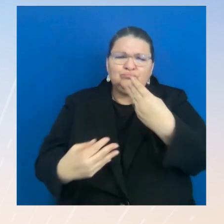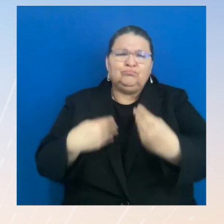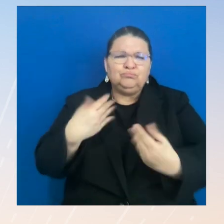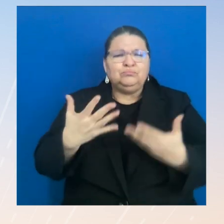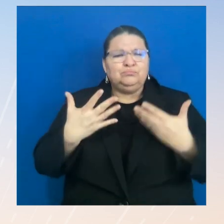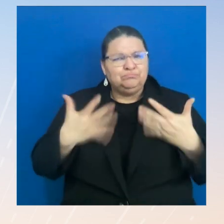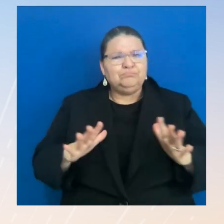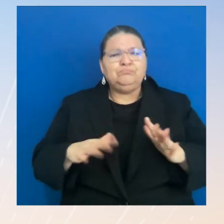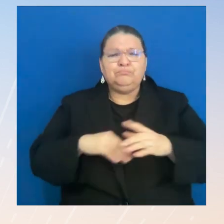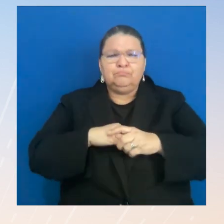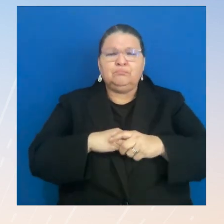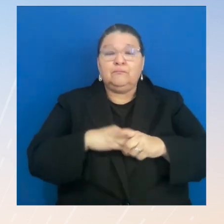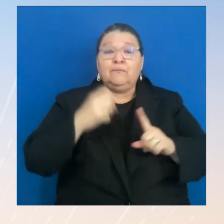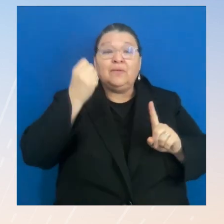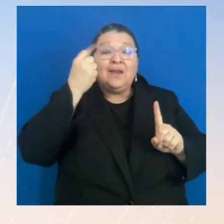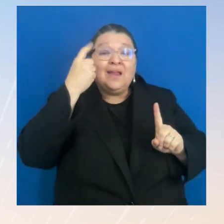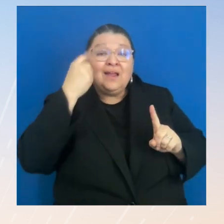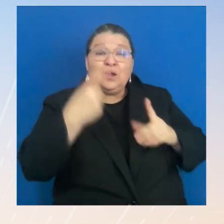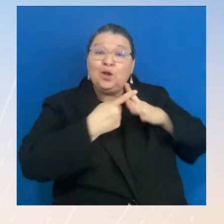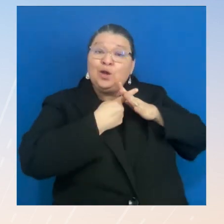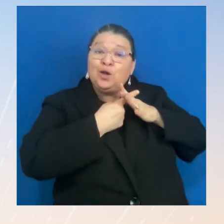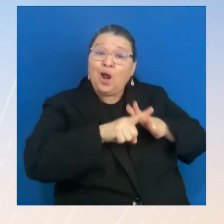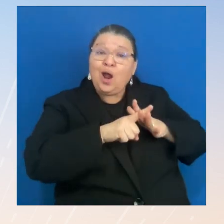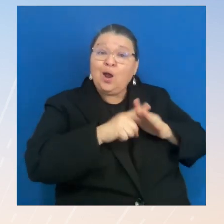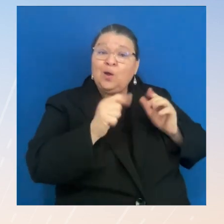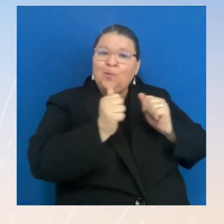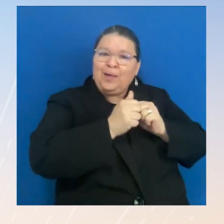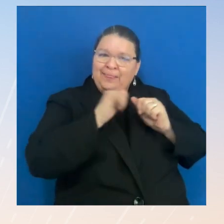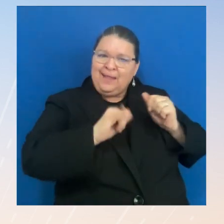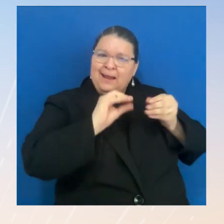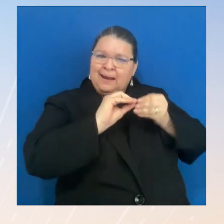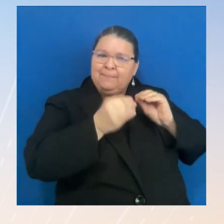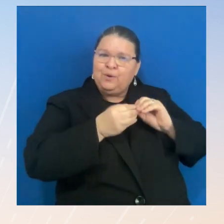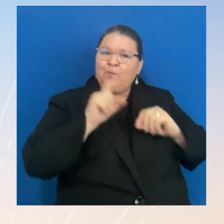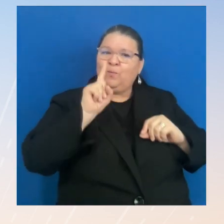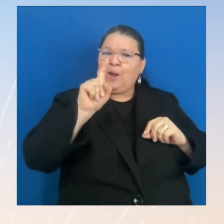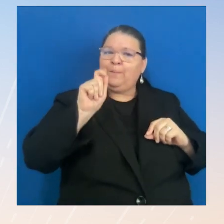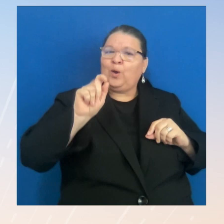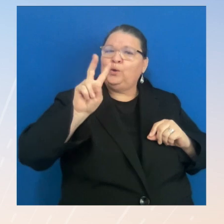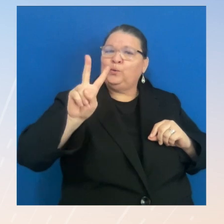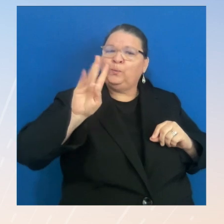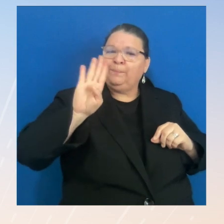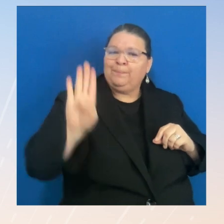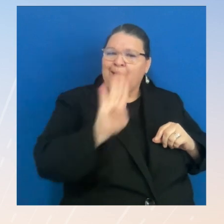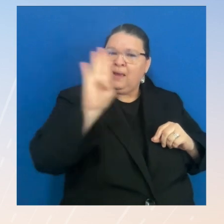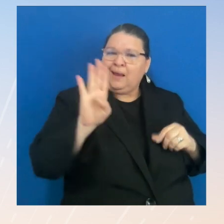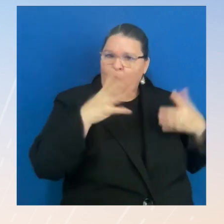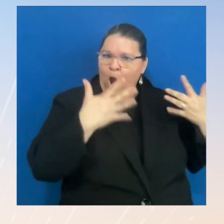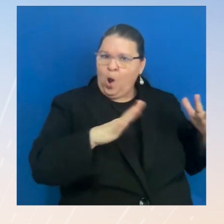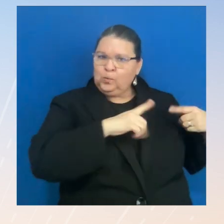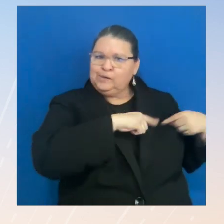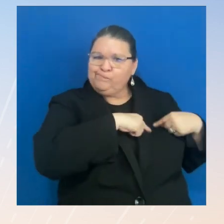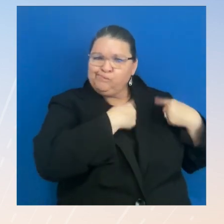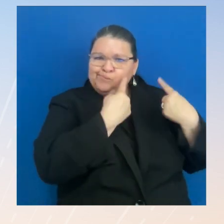$1.2 billion in assistance that -- including $300 million that we've been able to get to Ukrainian fighters,